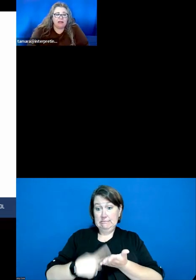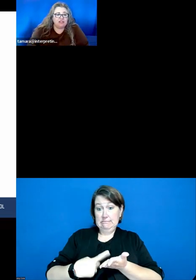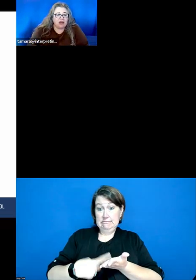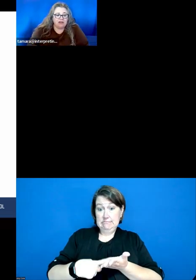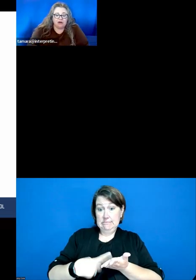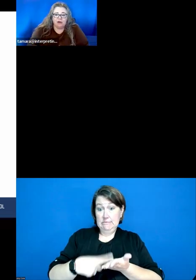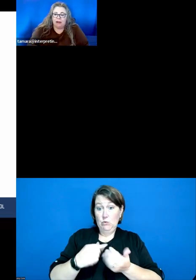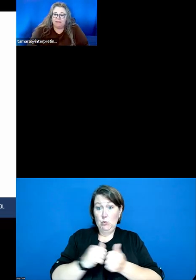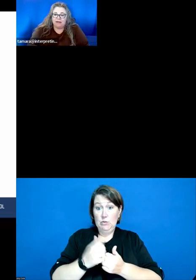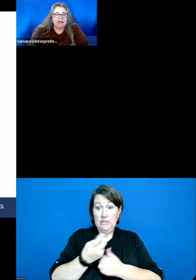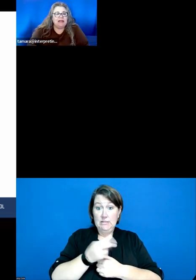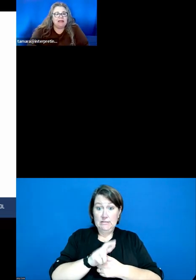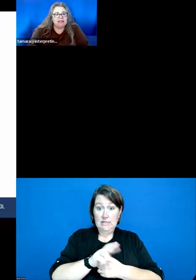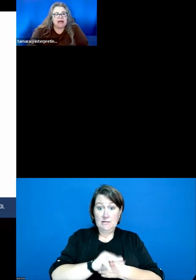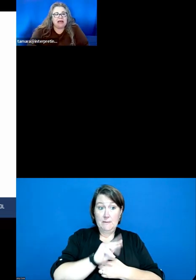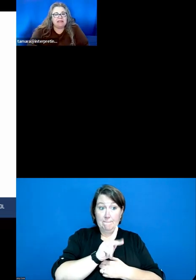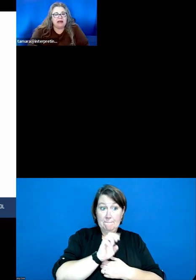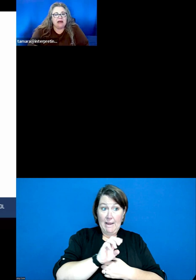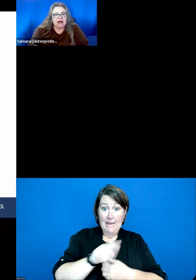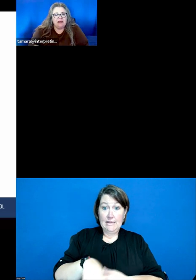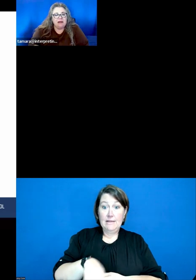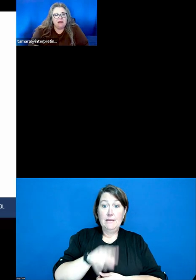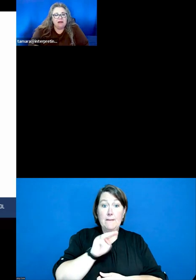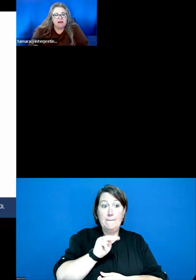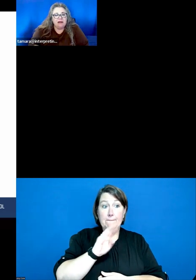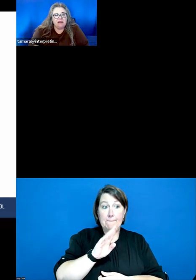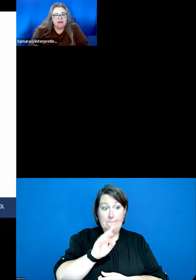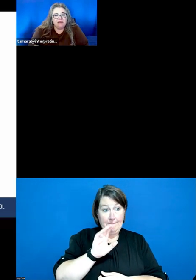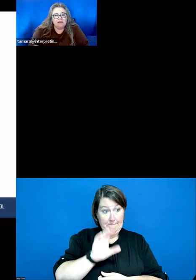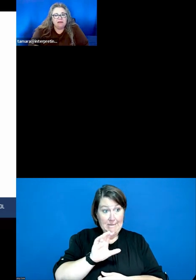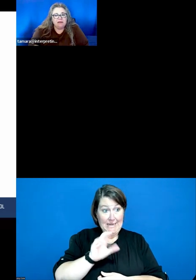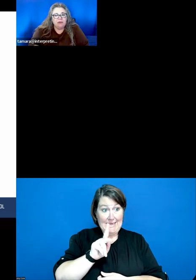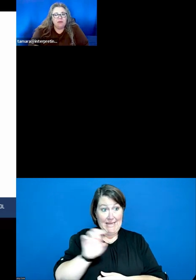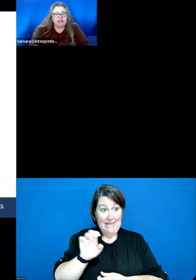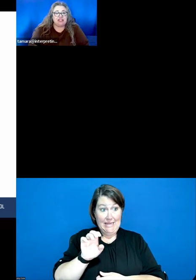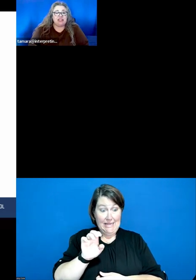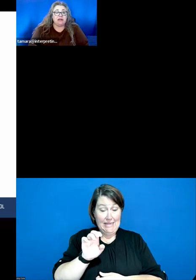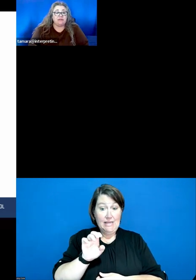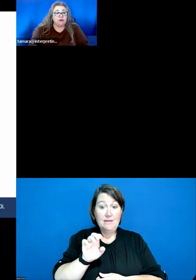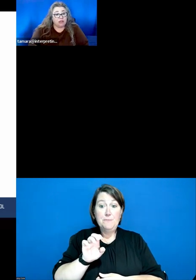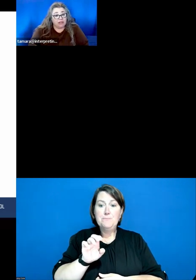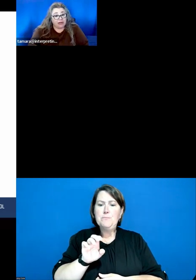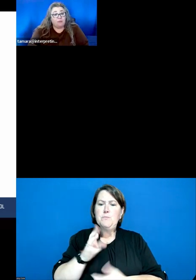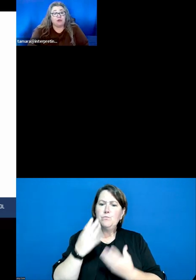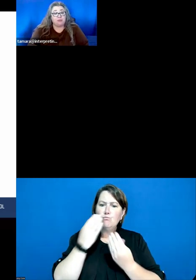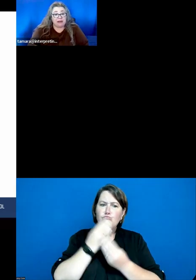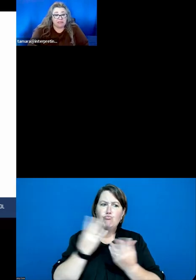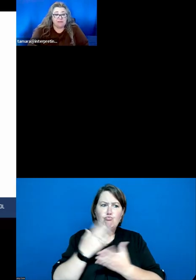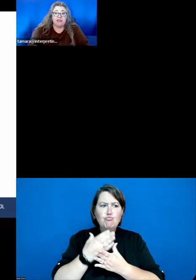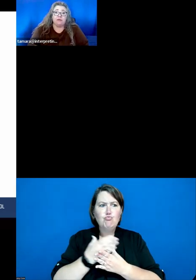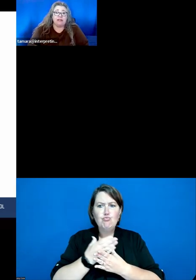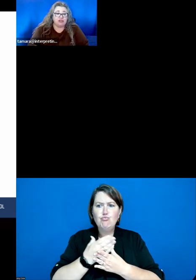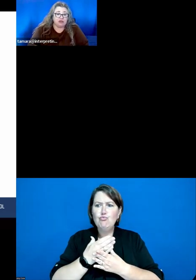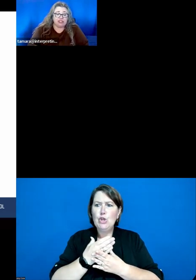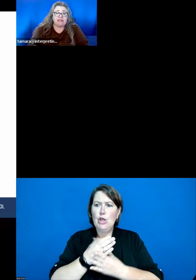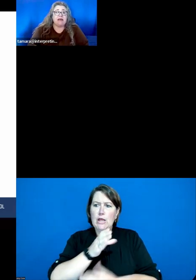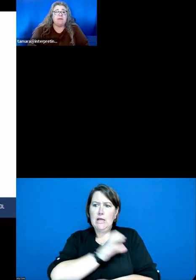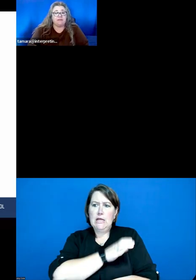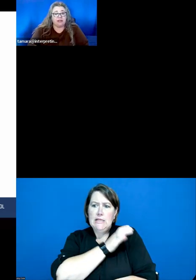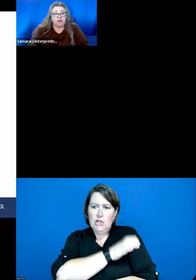doctor Mike McKee is that we want to share different clinical perspectives in the research that's come out of